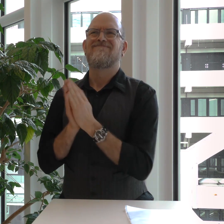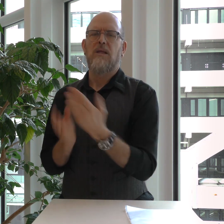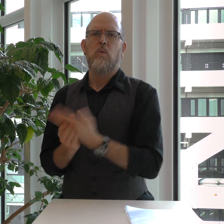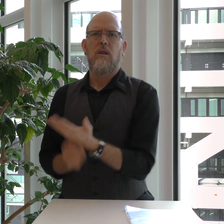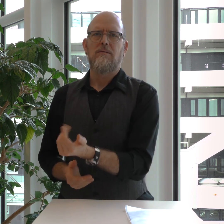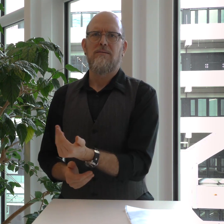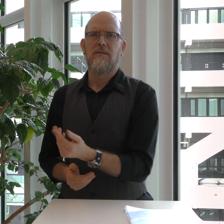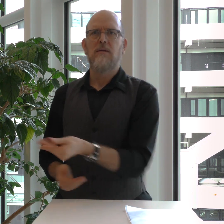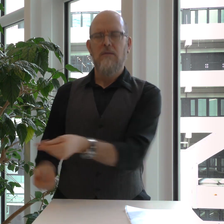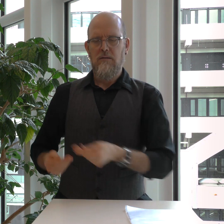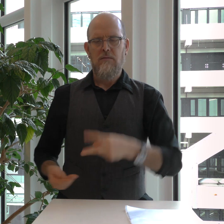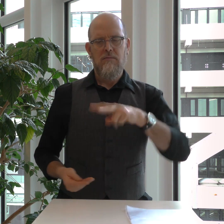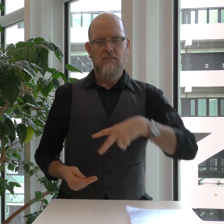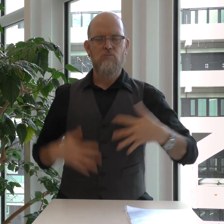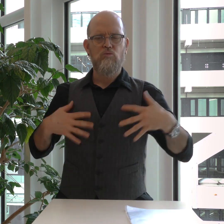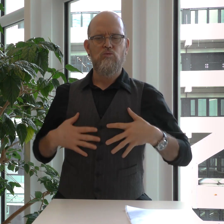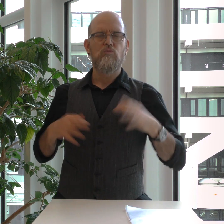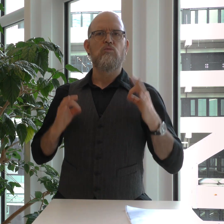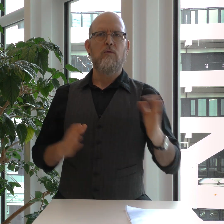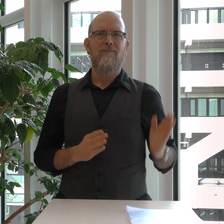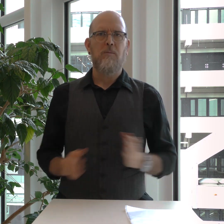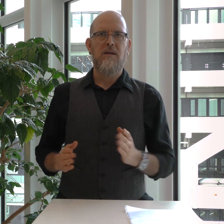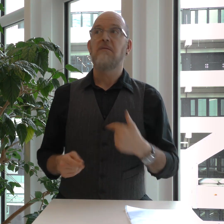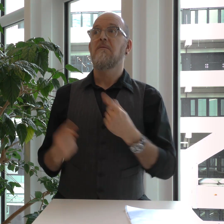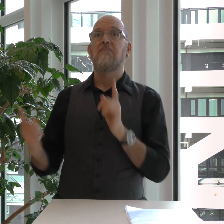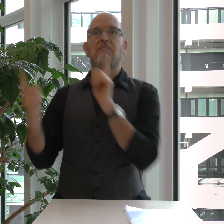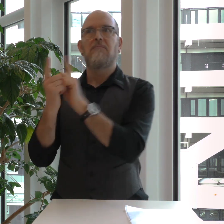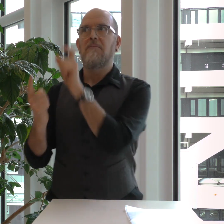I ask in advance to see the documents, as they help me to prepare.